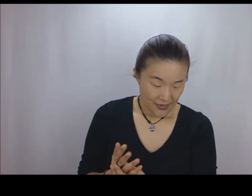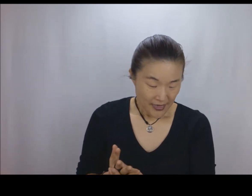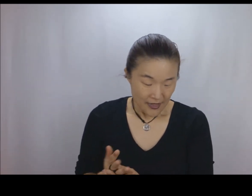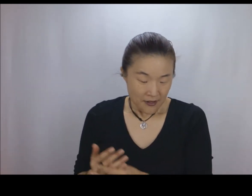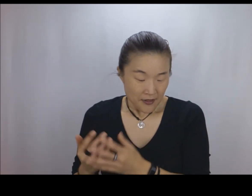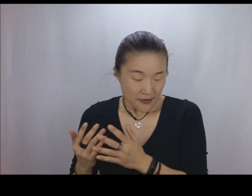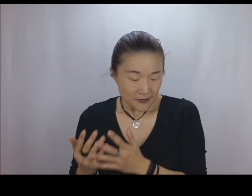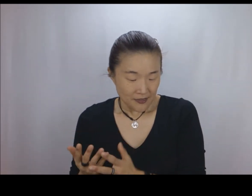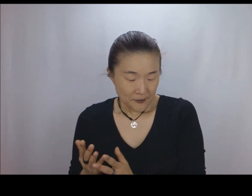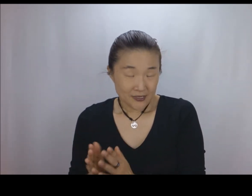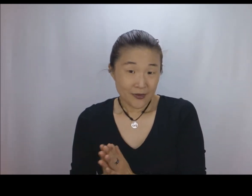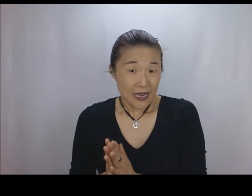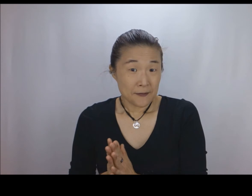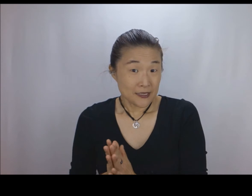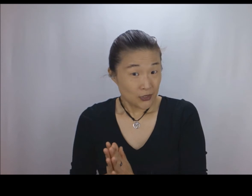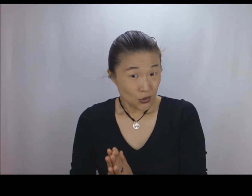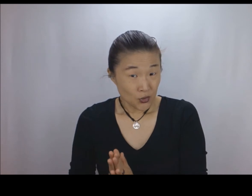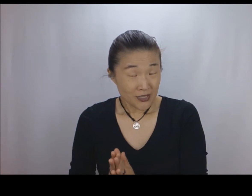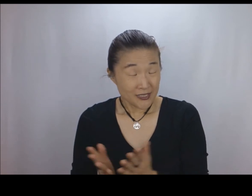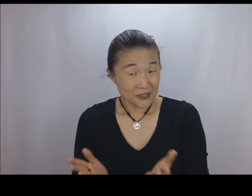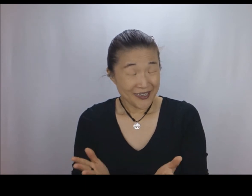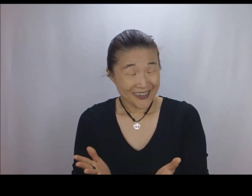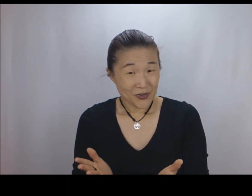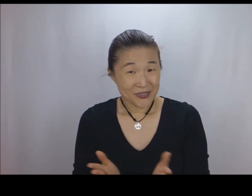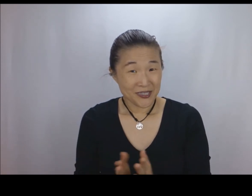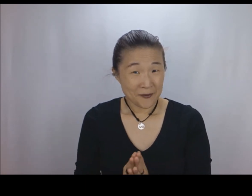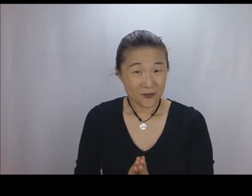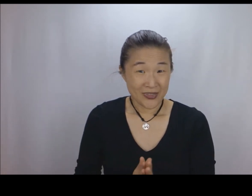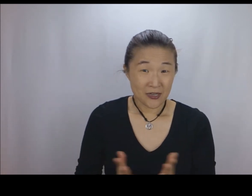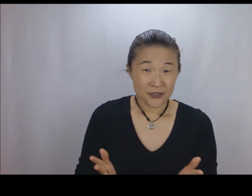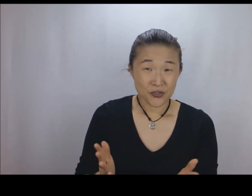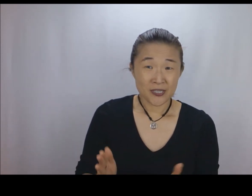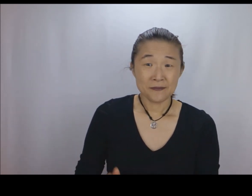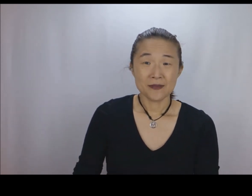So the first sign I'm going have is door because you can't go into library without a door you know.